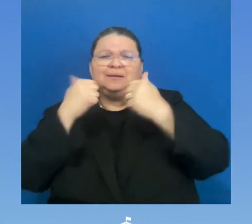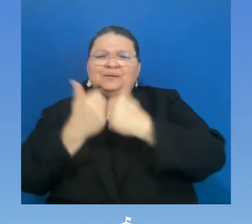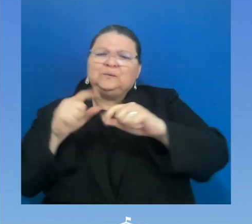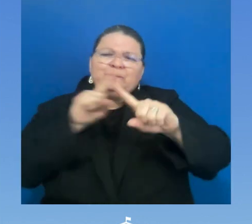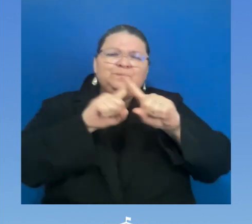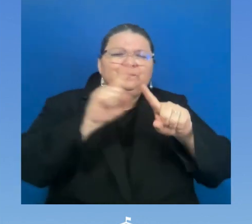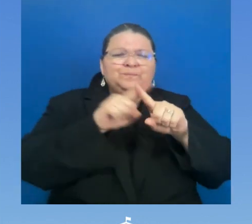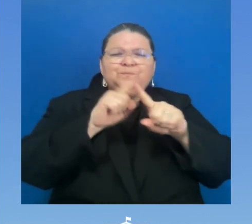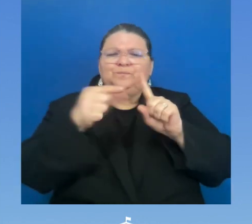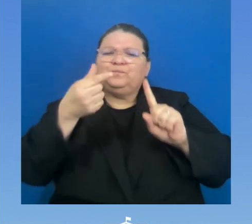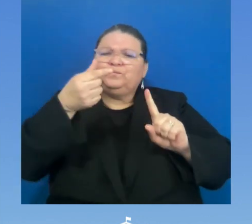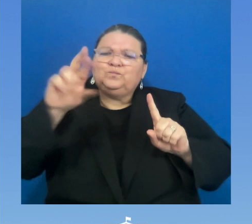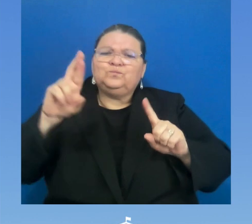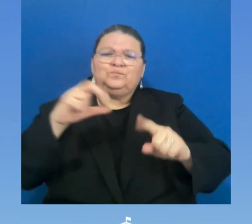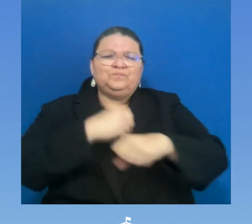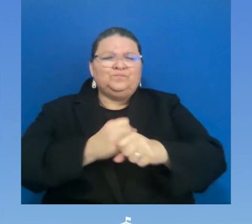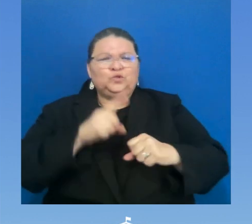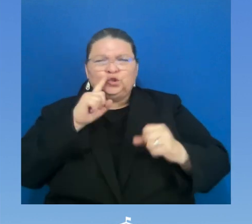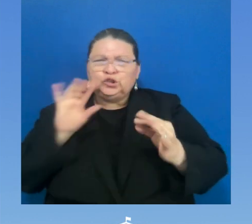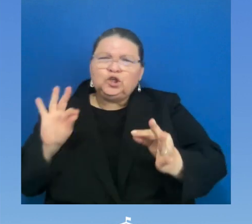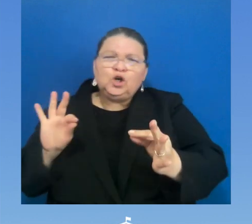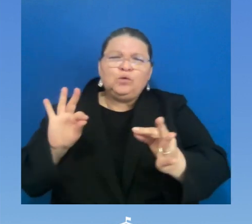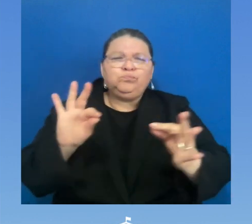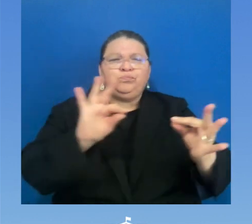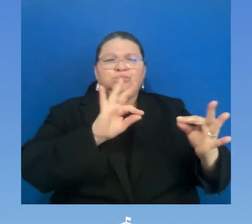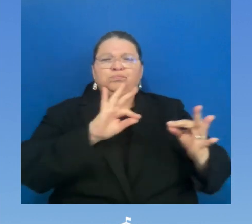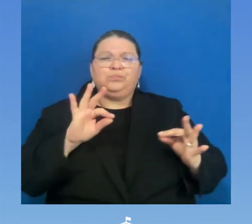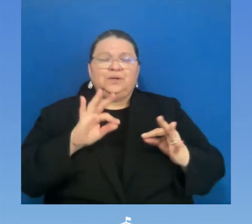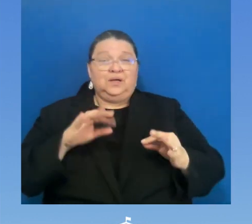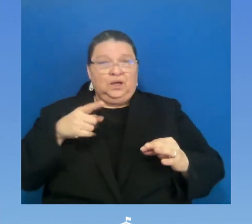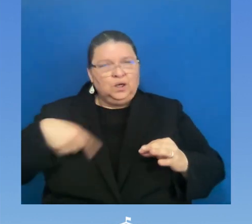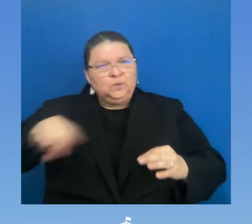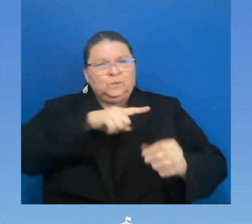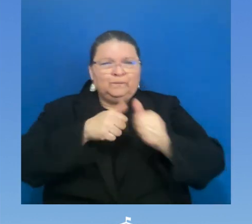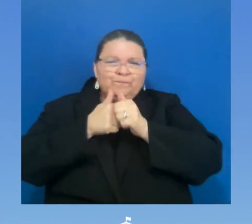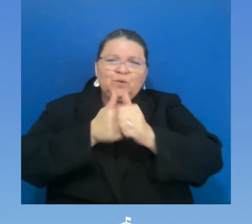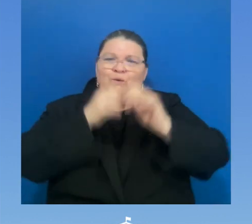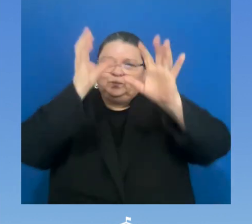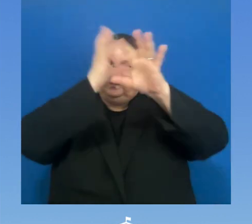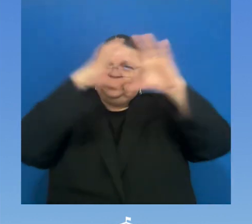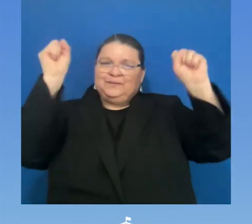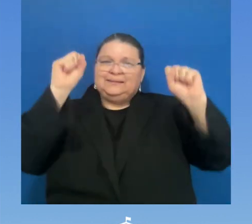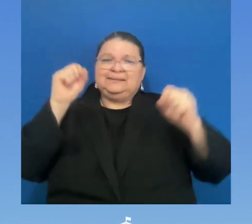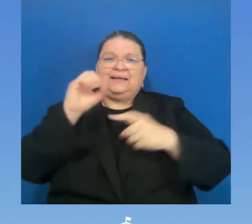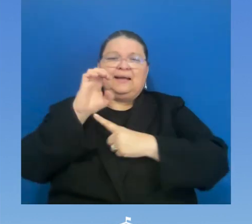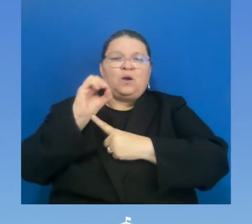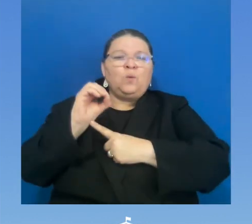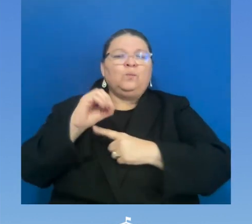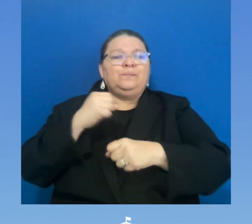with President Biden's executive order to promote diversity, equity, inclusion and accessibility